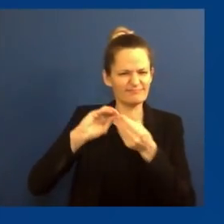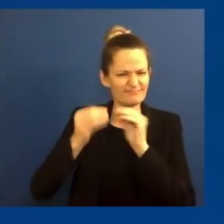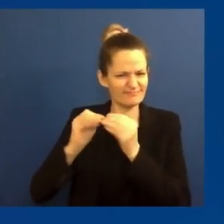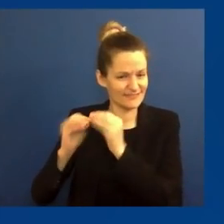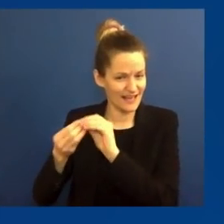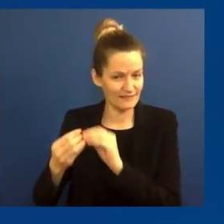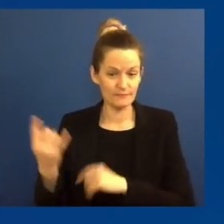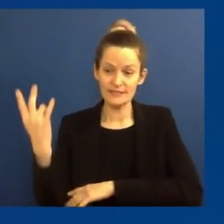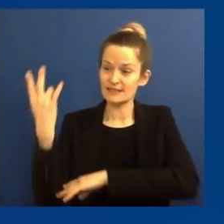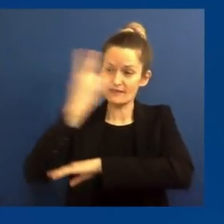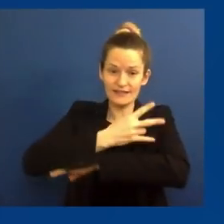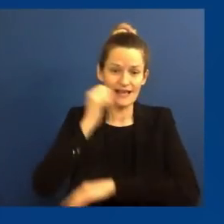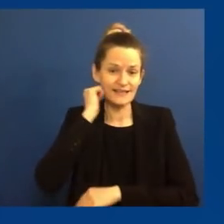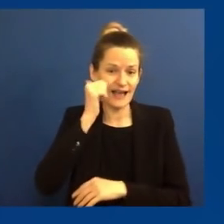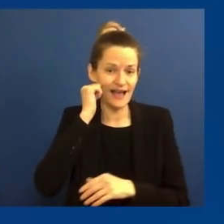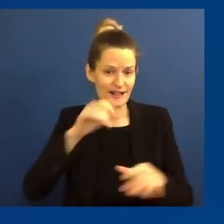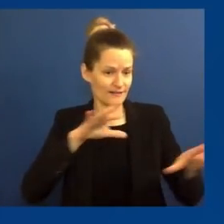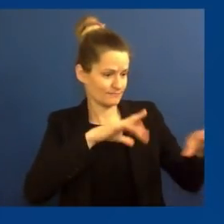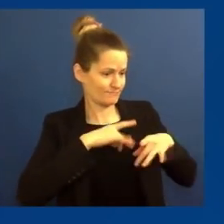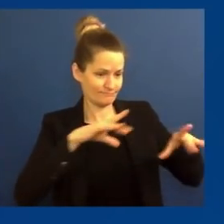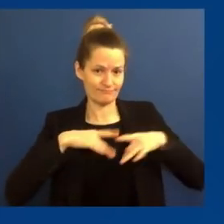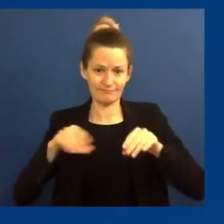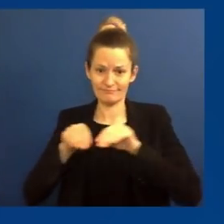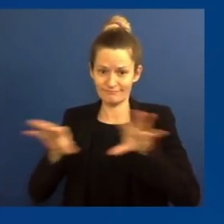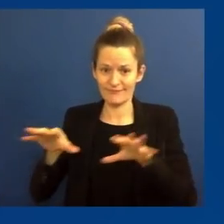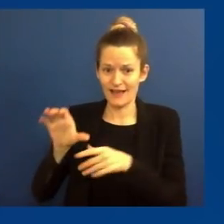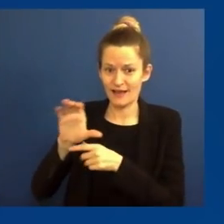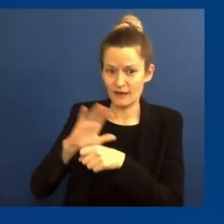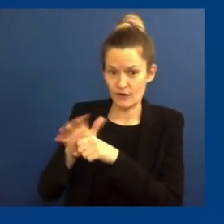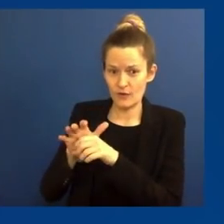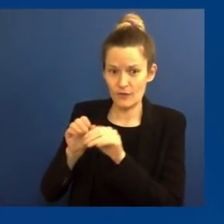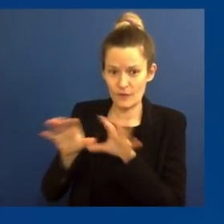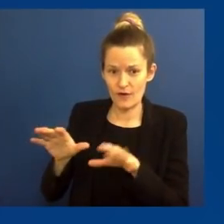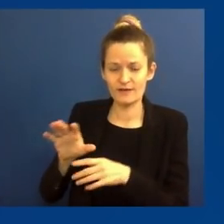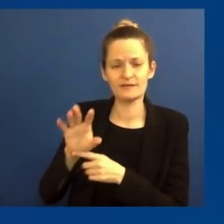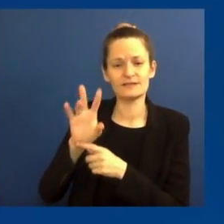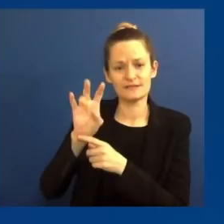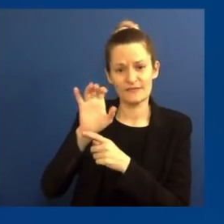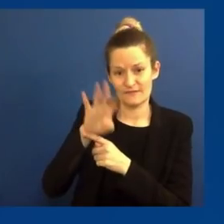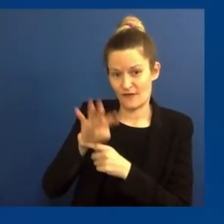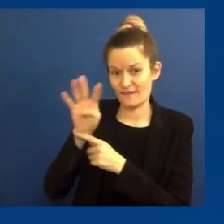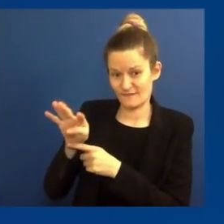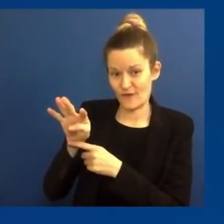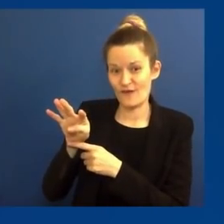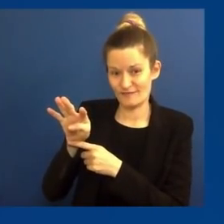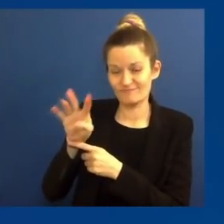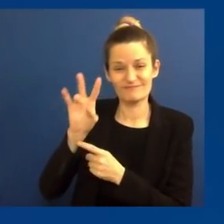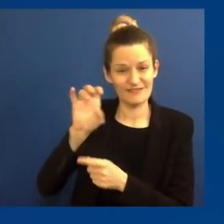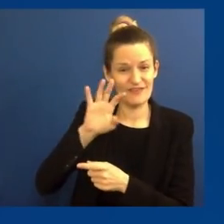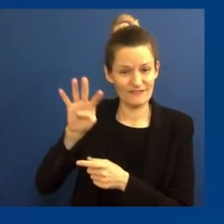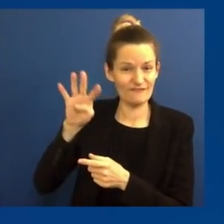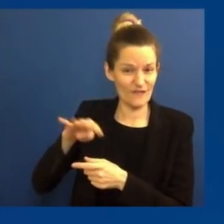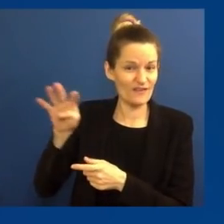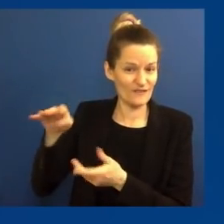is about 744,600 cases per day, a decrease of about 5 percent over the previous week.